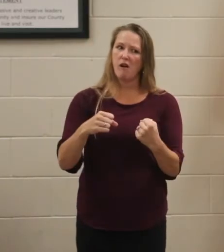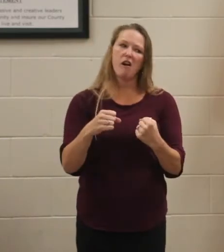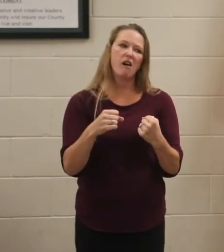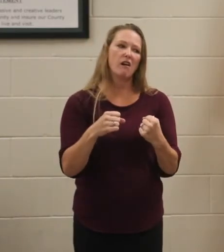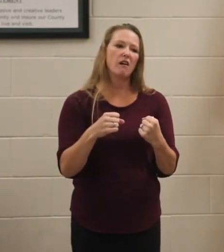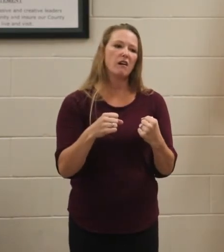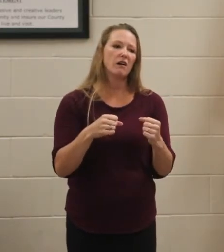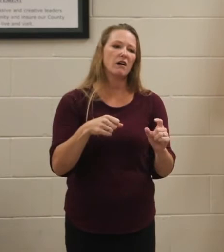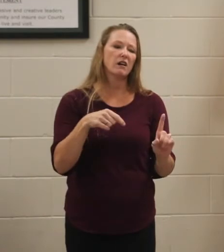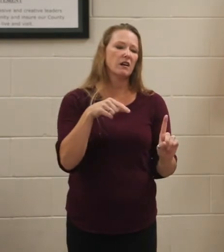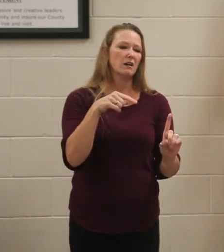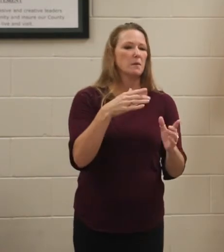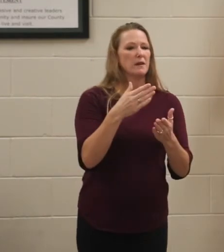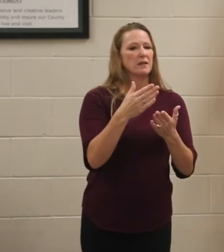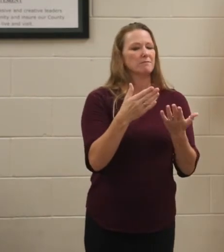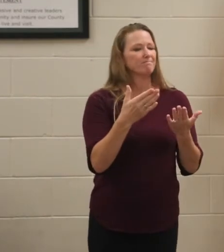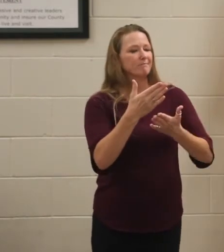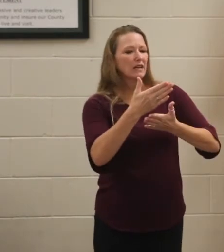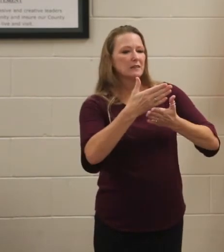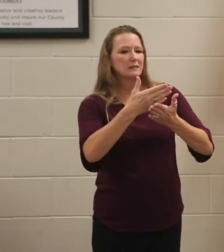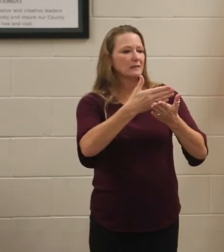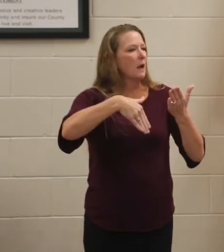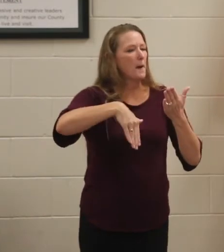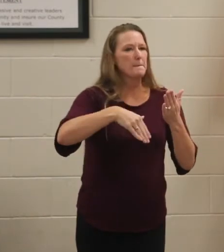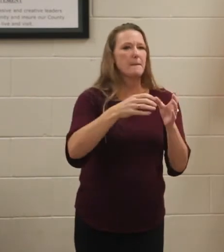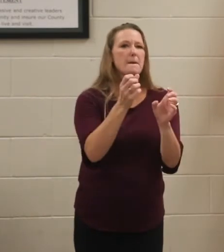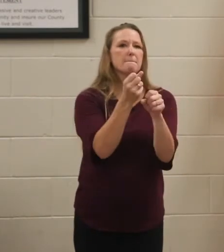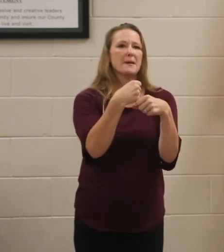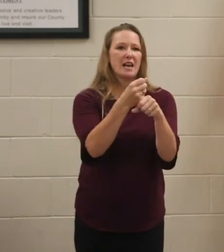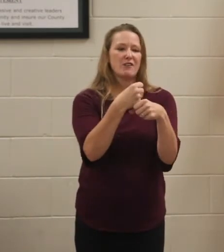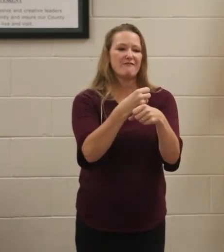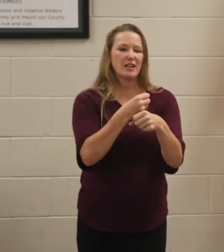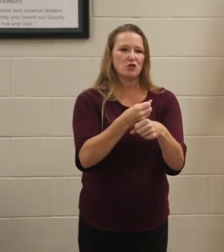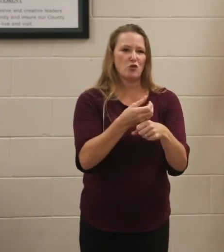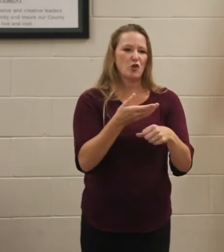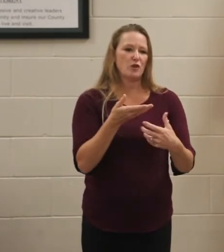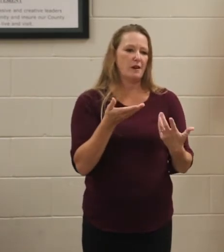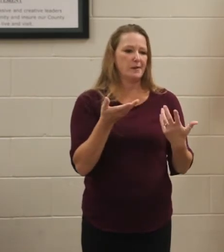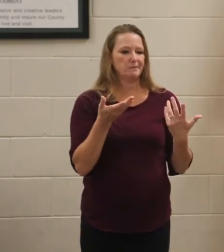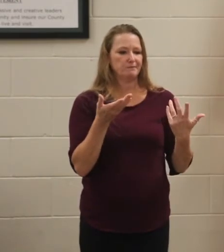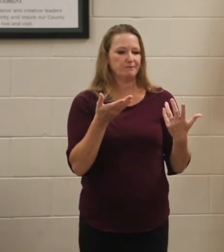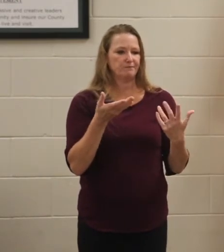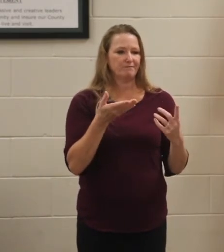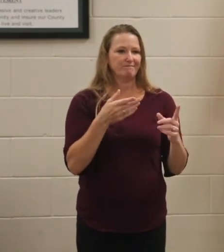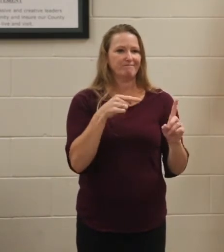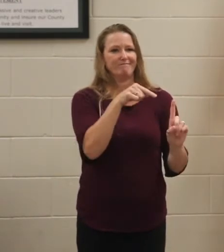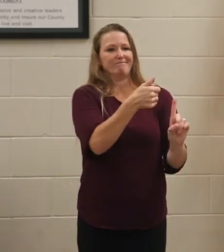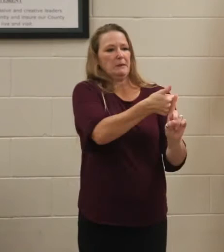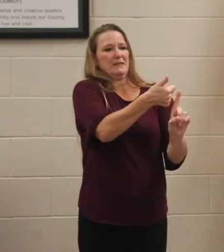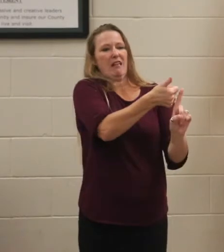the lower portion of those weapons were manufactured by the suspect in this case.